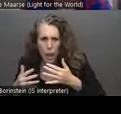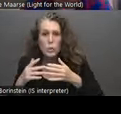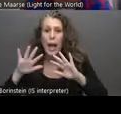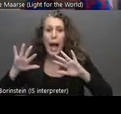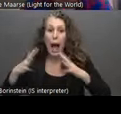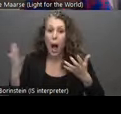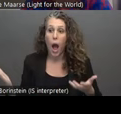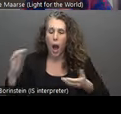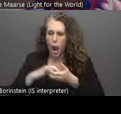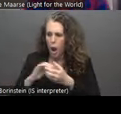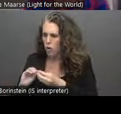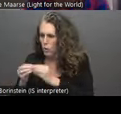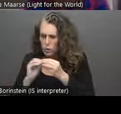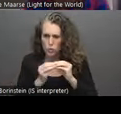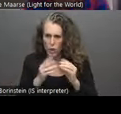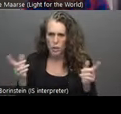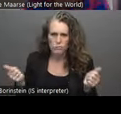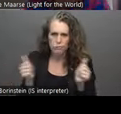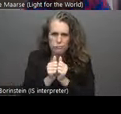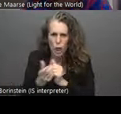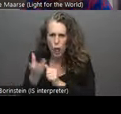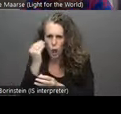When we came together with a small group of young people with disabilities.